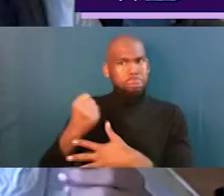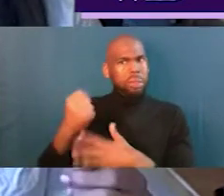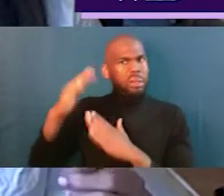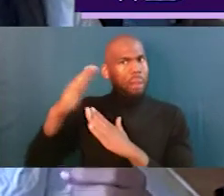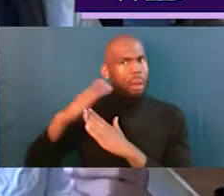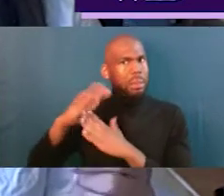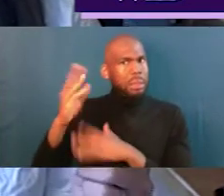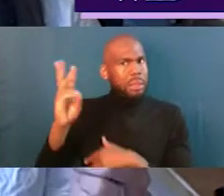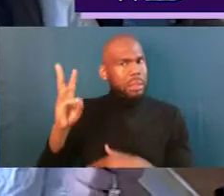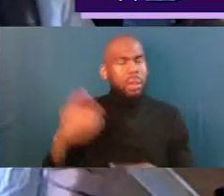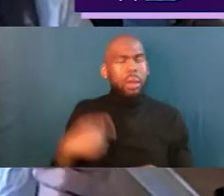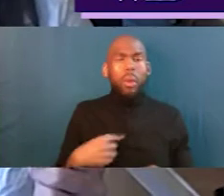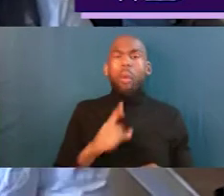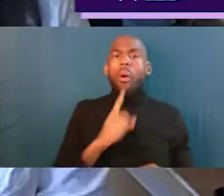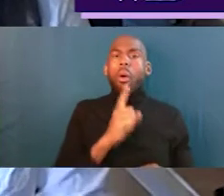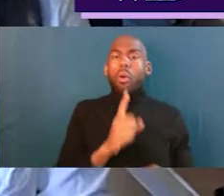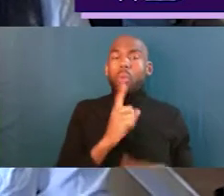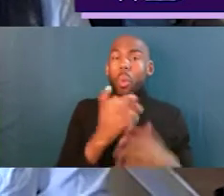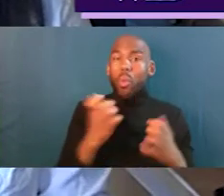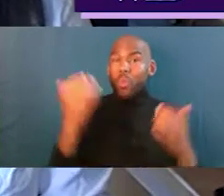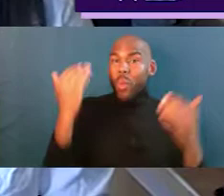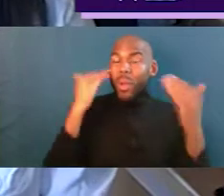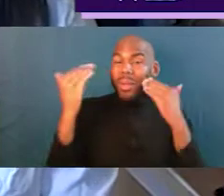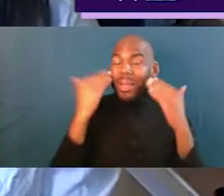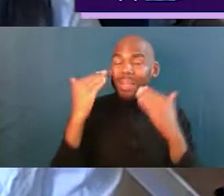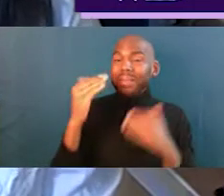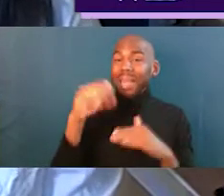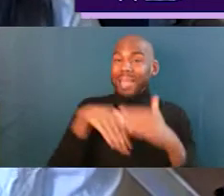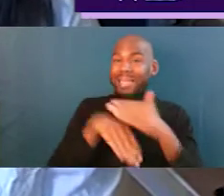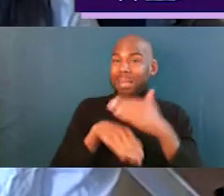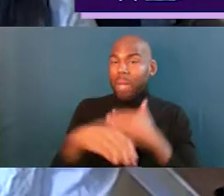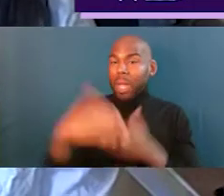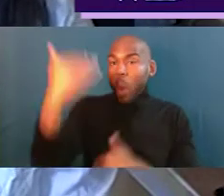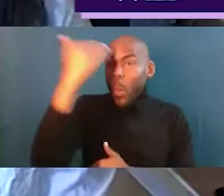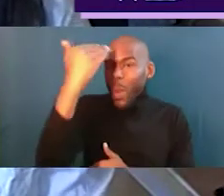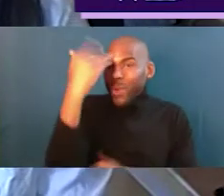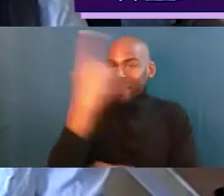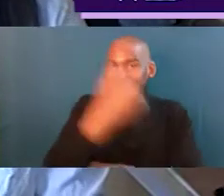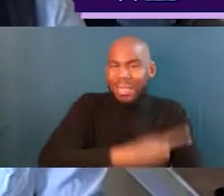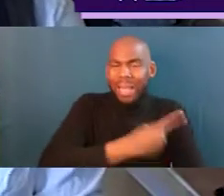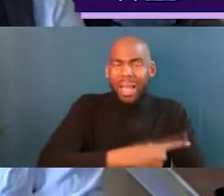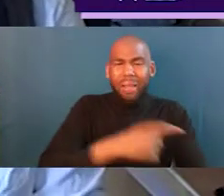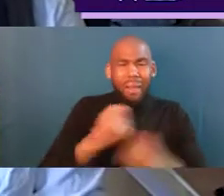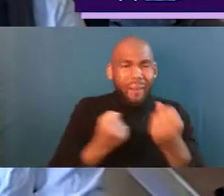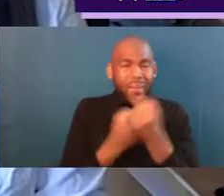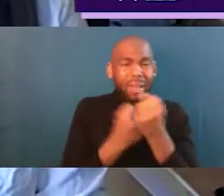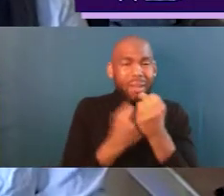excited to honor Global Accessibility Awareness Day and continue to advocate for equal opportunities